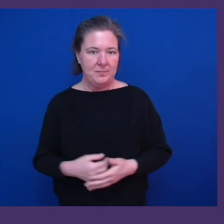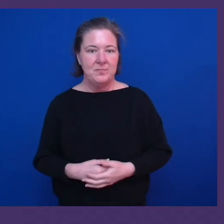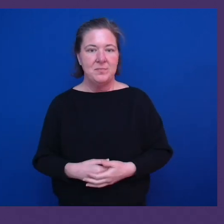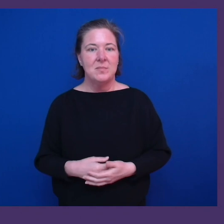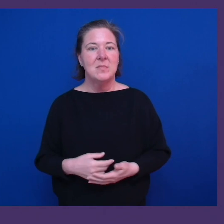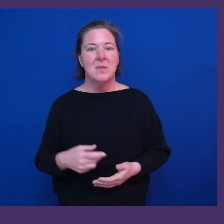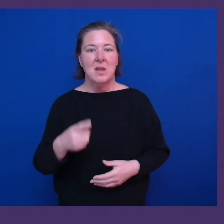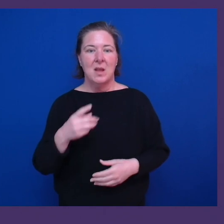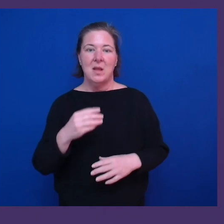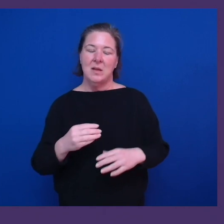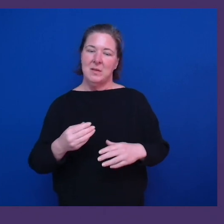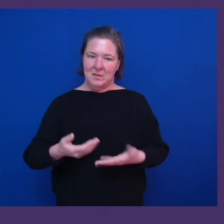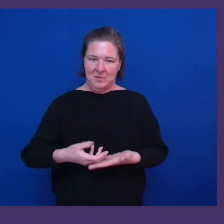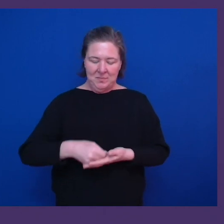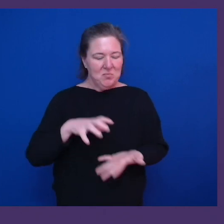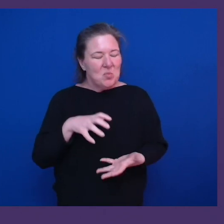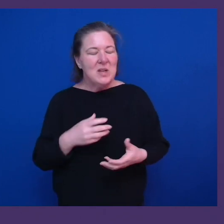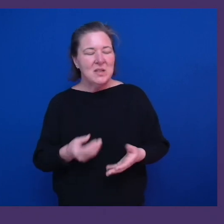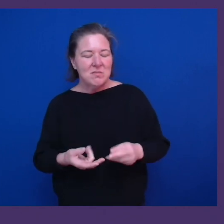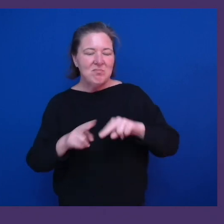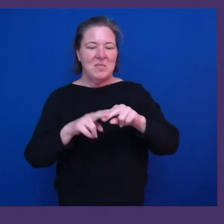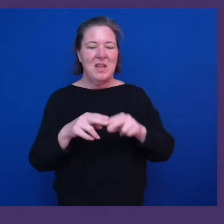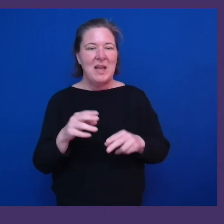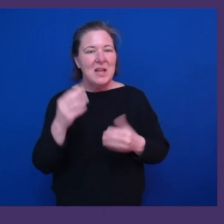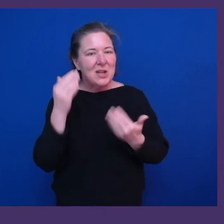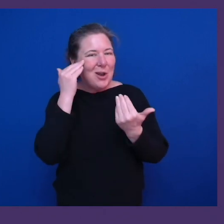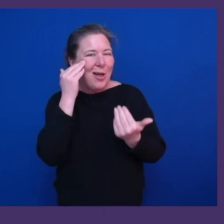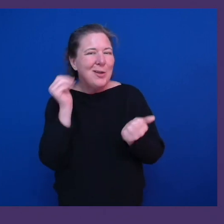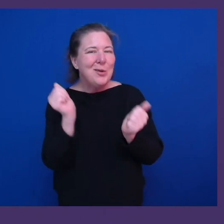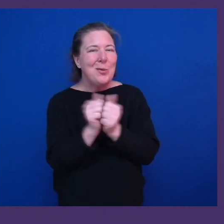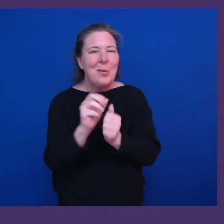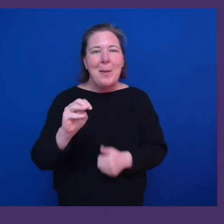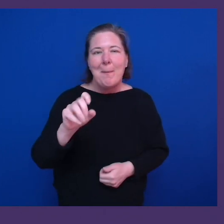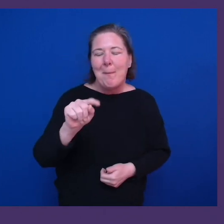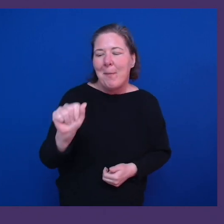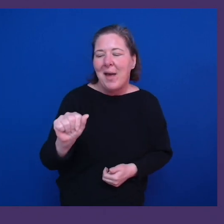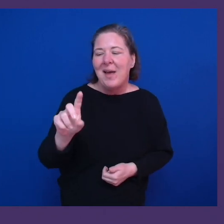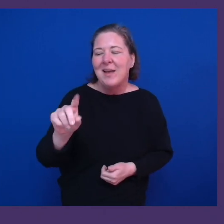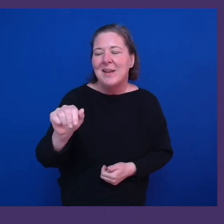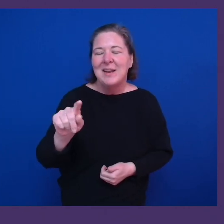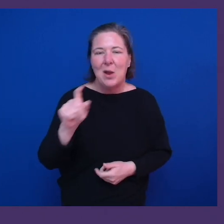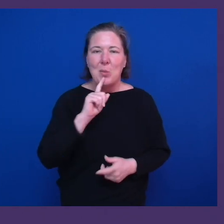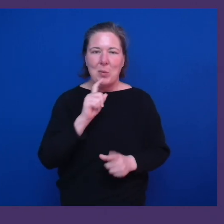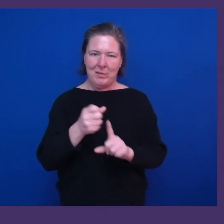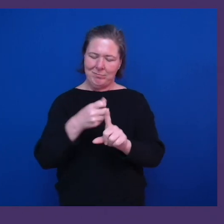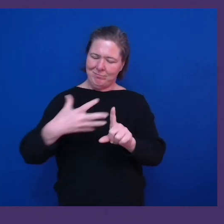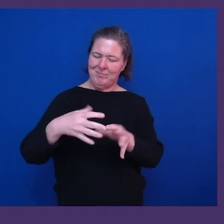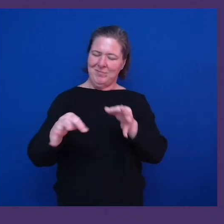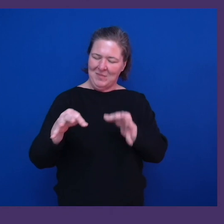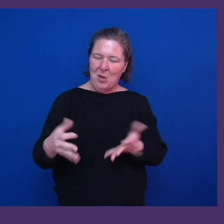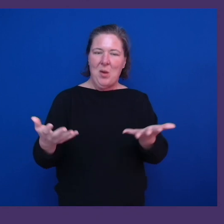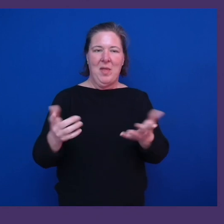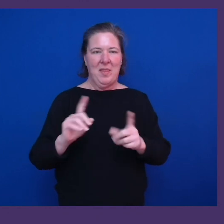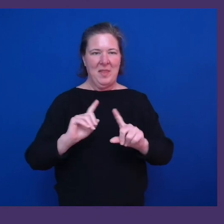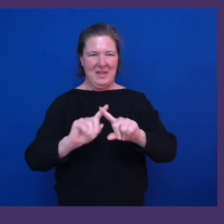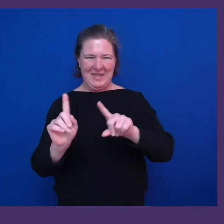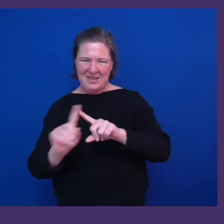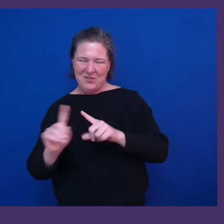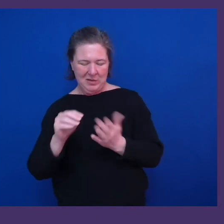to define the sorts of documentation that we're grounding these personas with. And so, if you take different types of documentation,